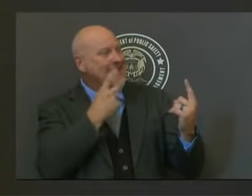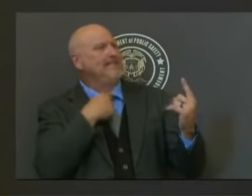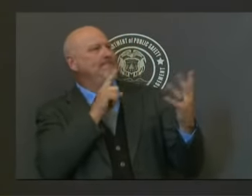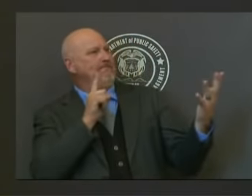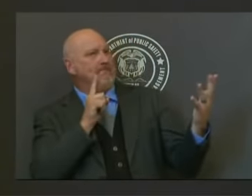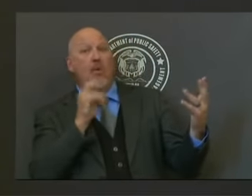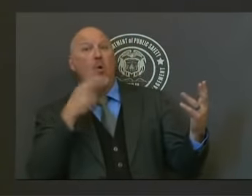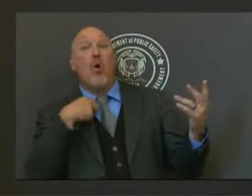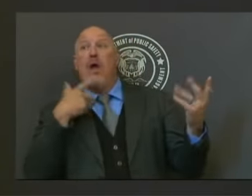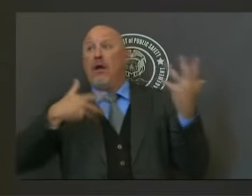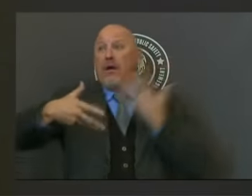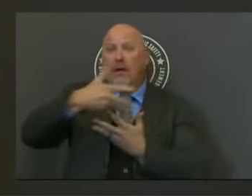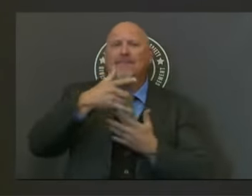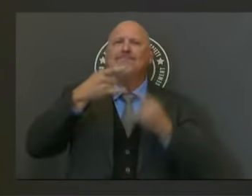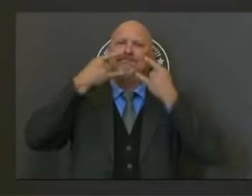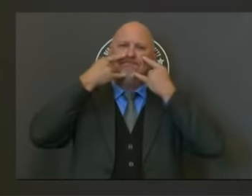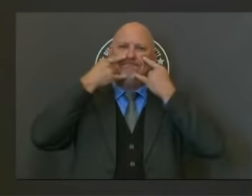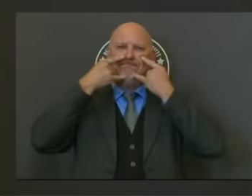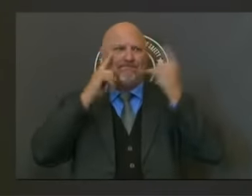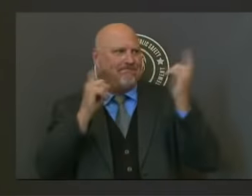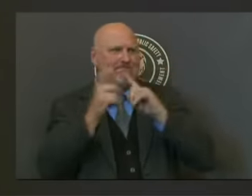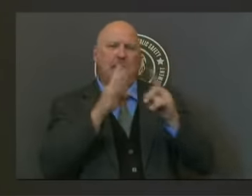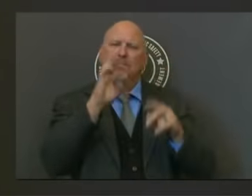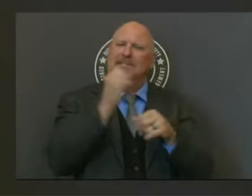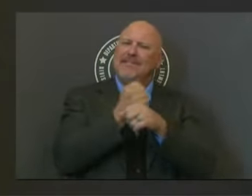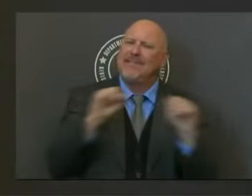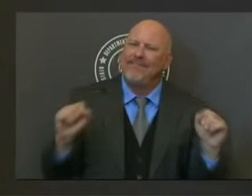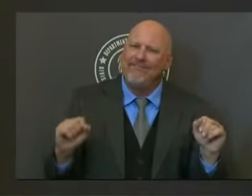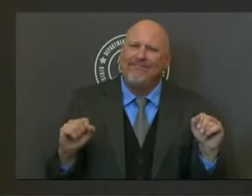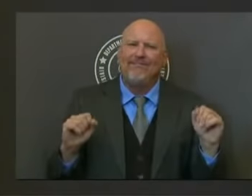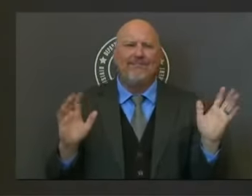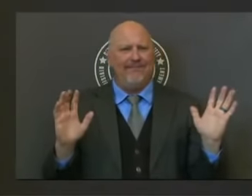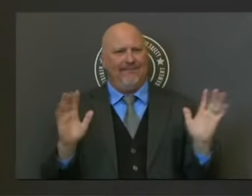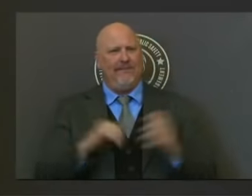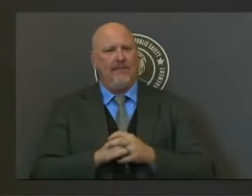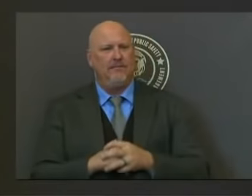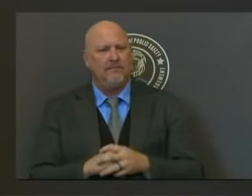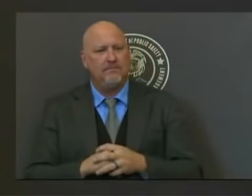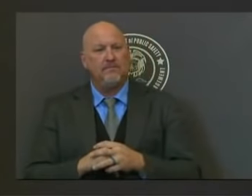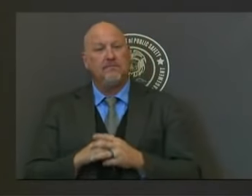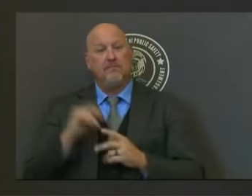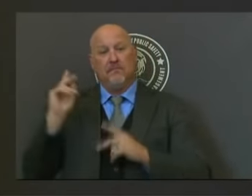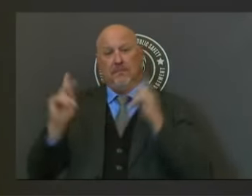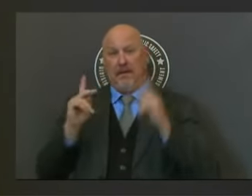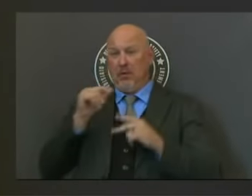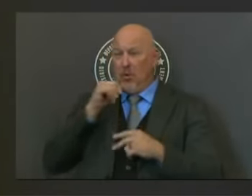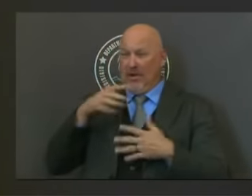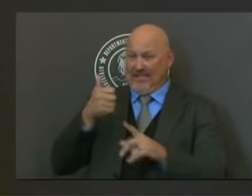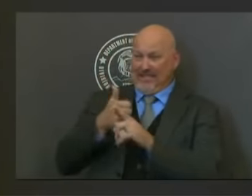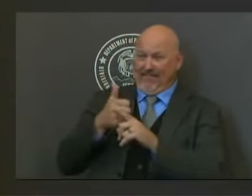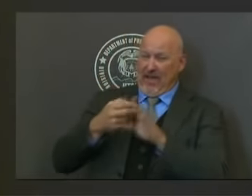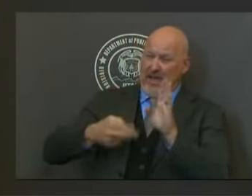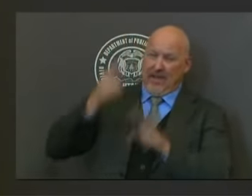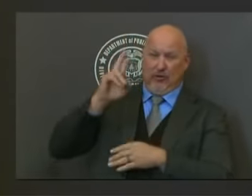those who are at the highest risk levels for illness which